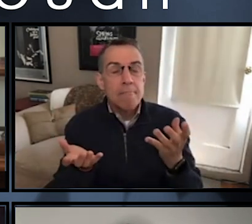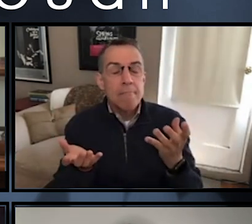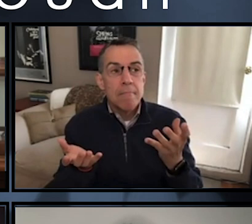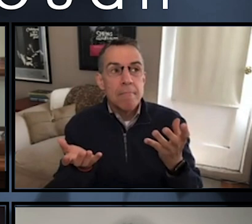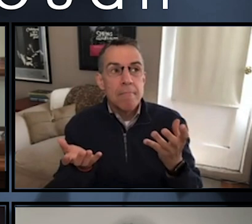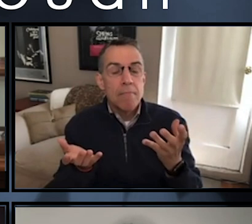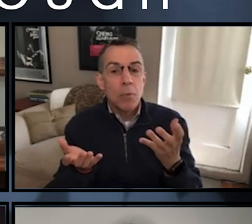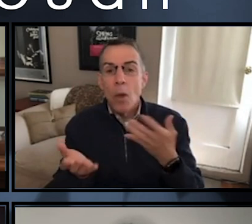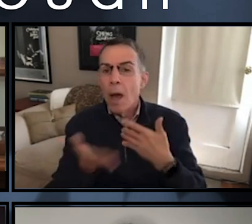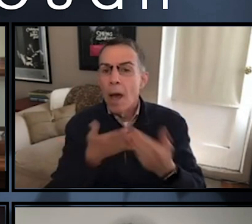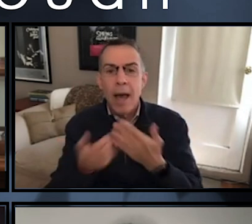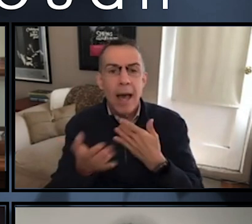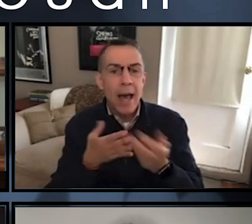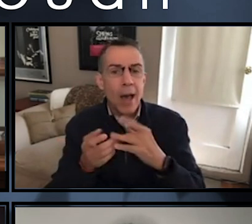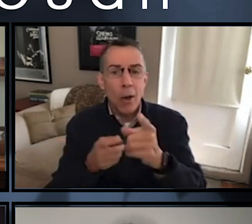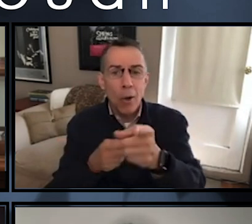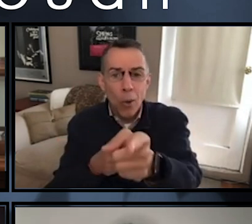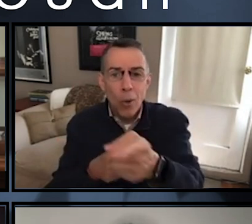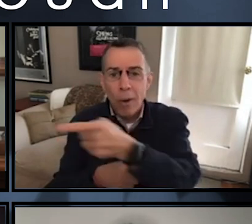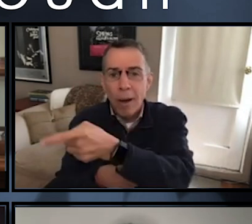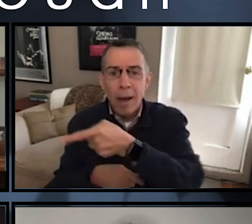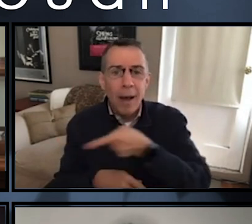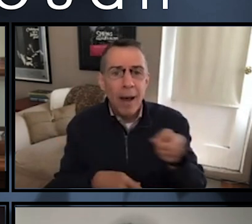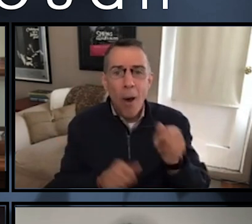the difference is that someone might be across from you, that there's this more